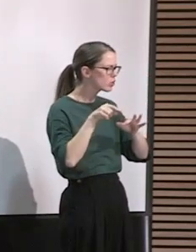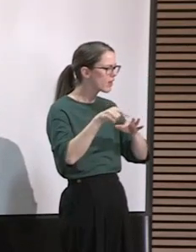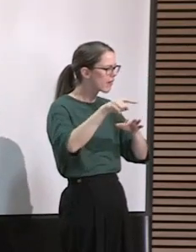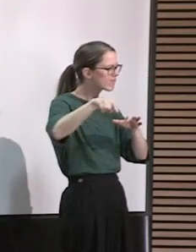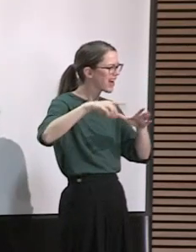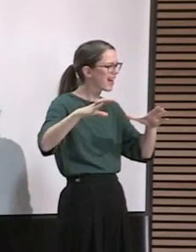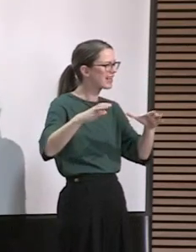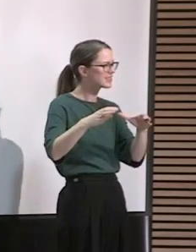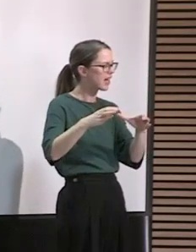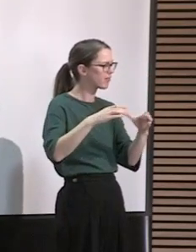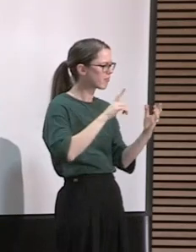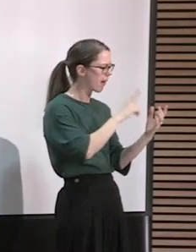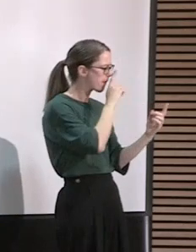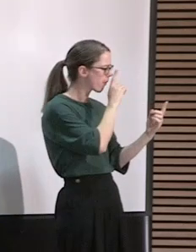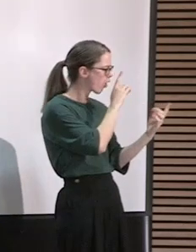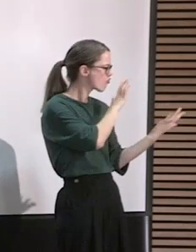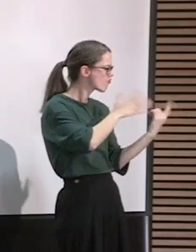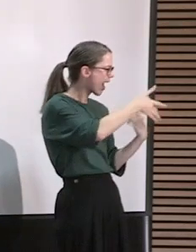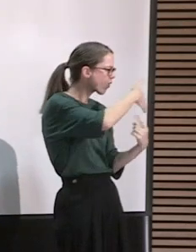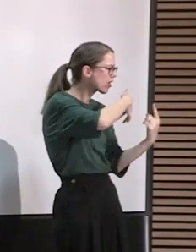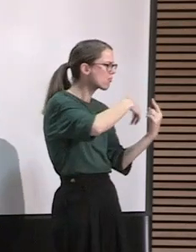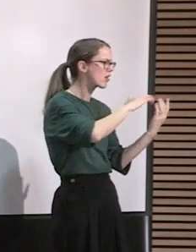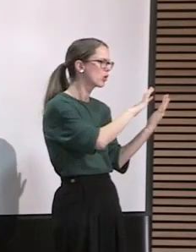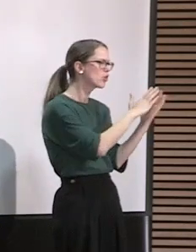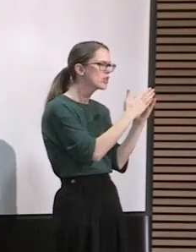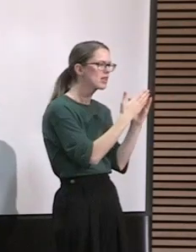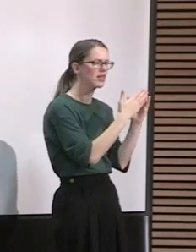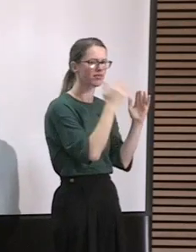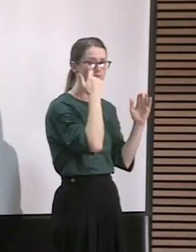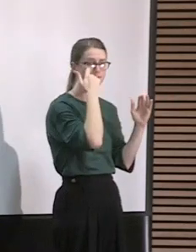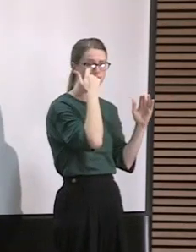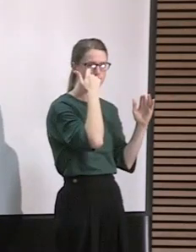haven't found a genomic or